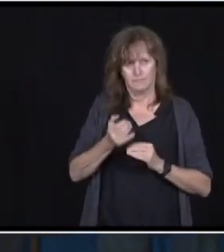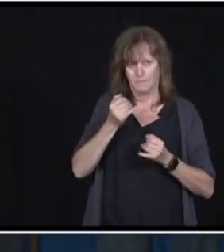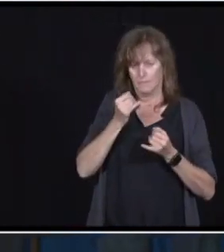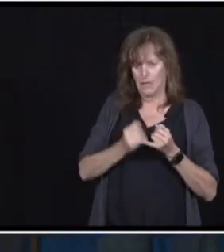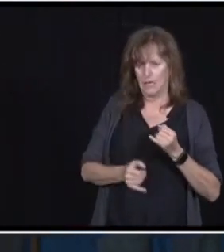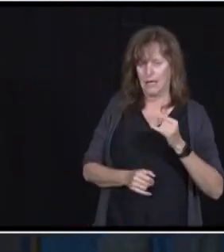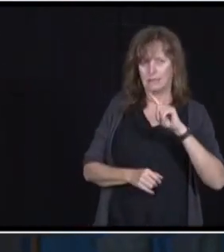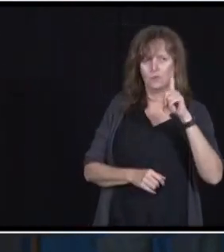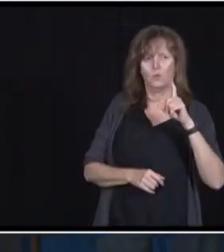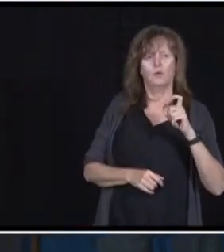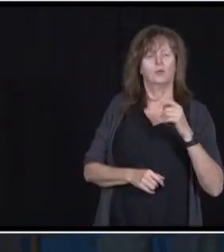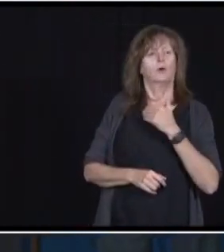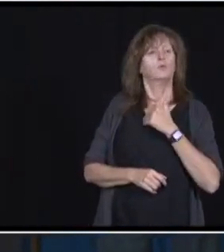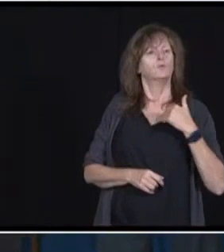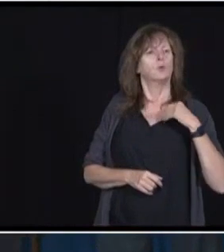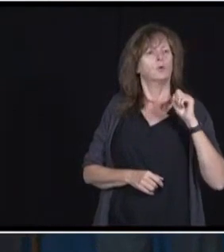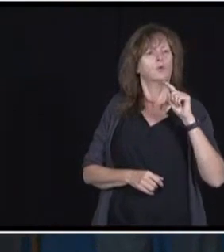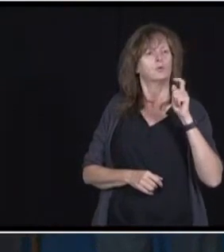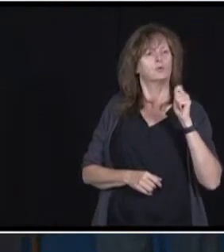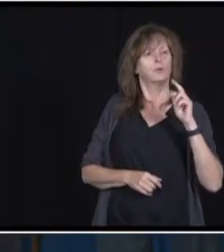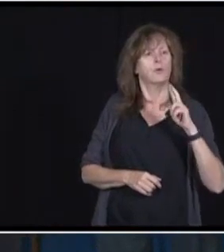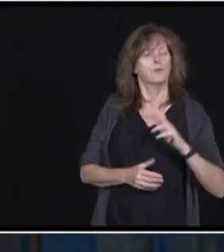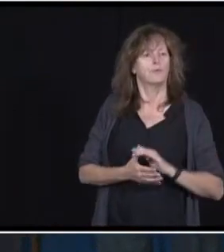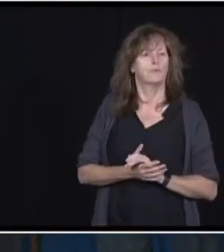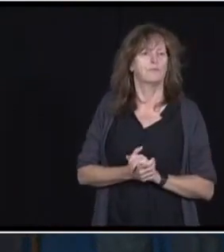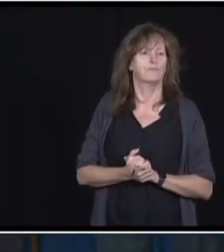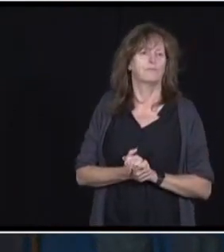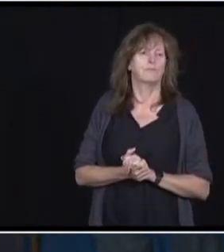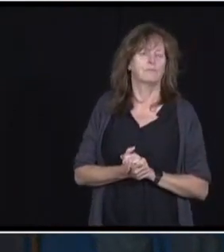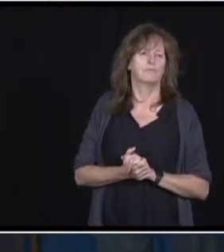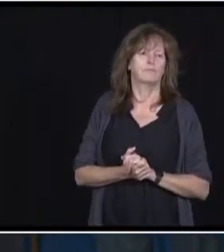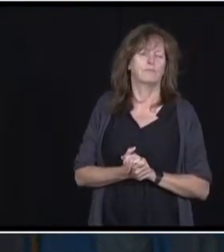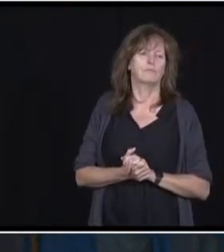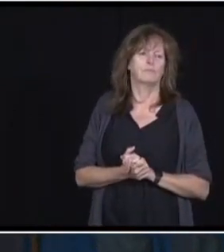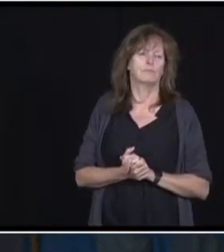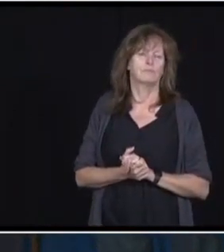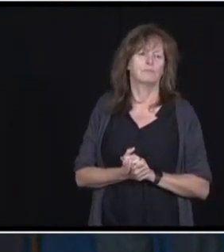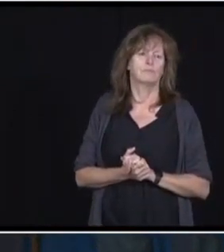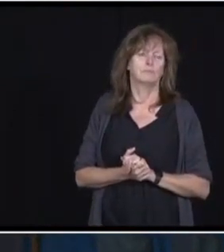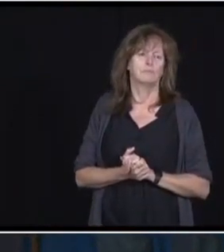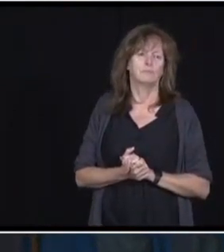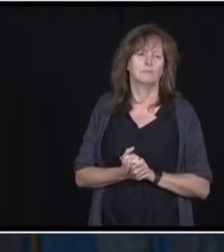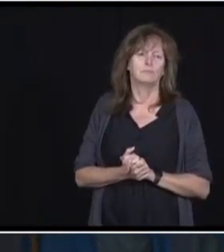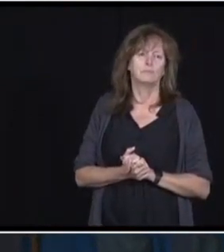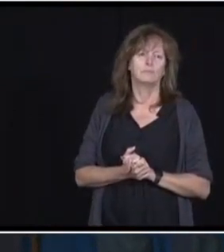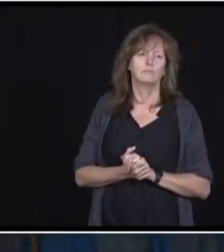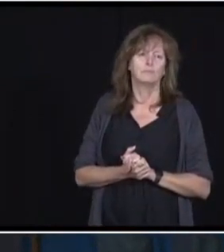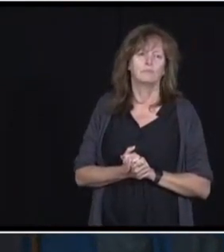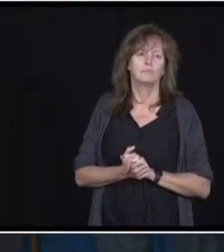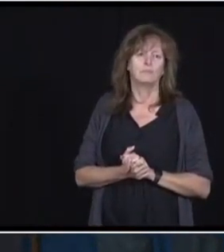Just stay at home wherever you are coming from and we will open our arms up after we get through this.